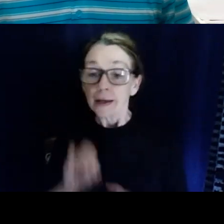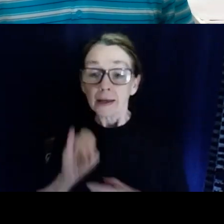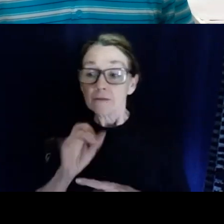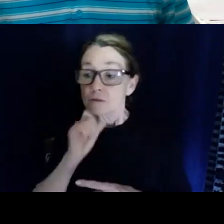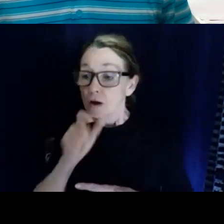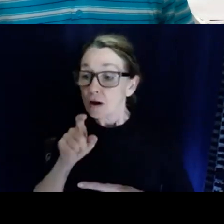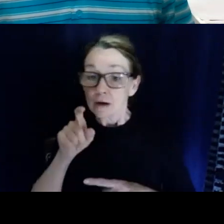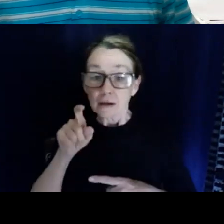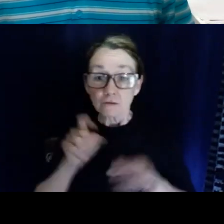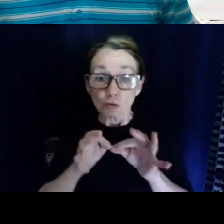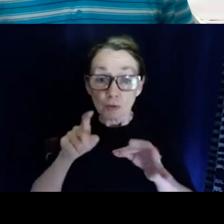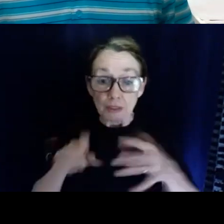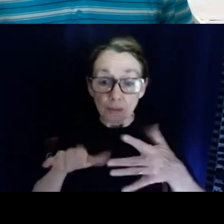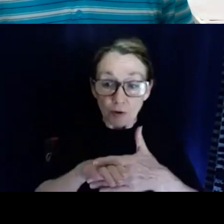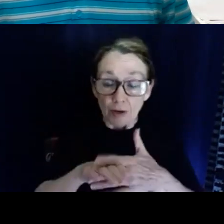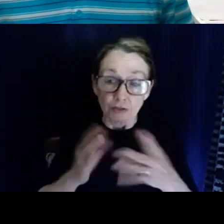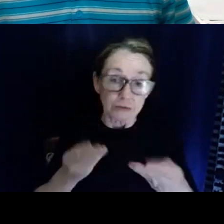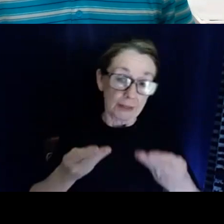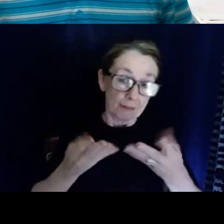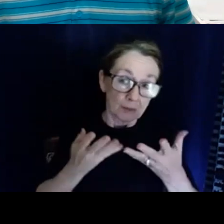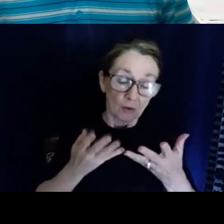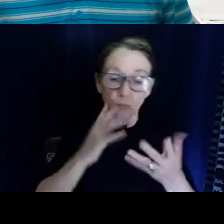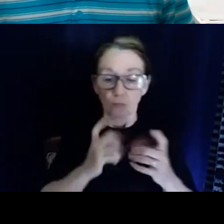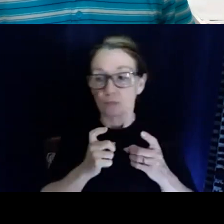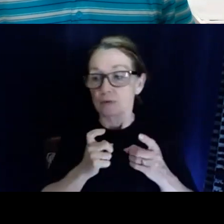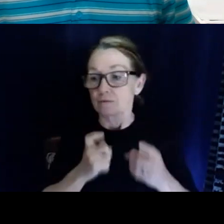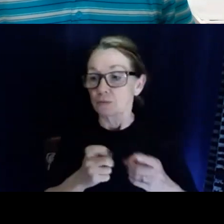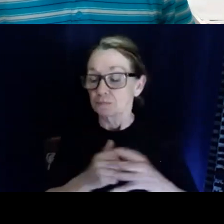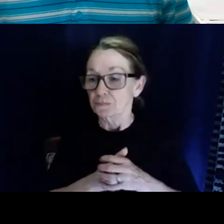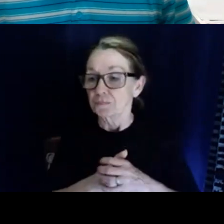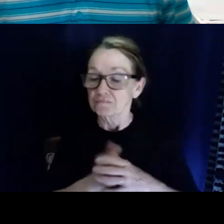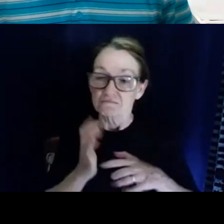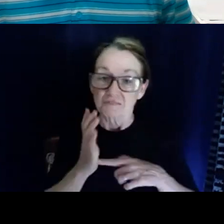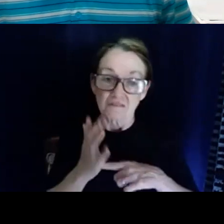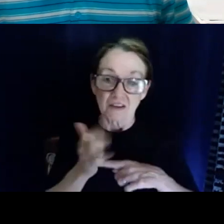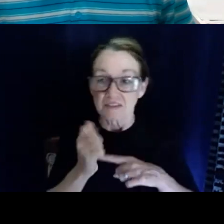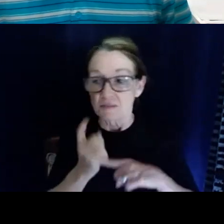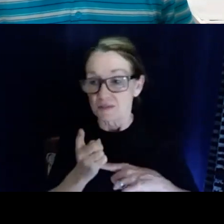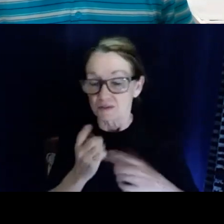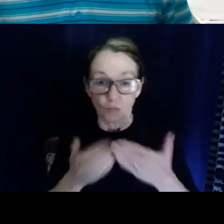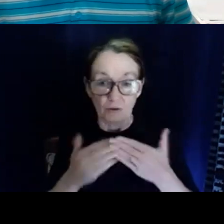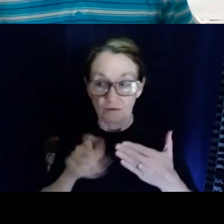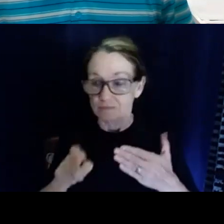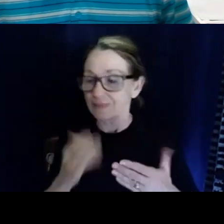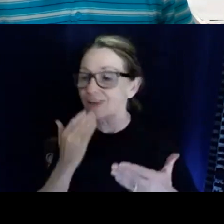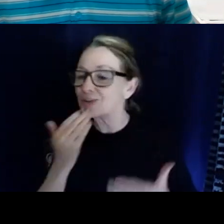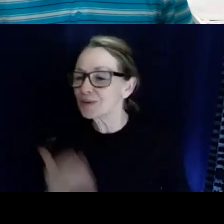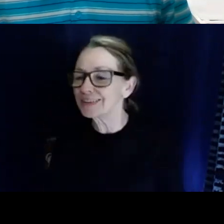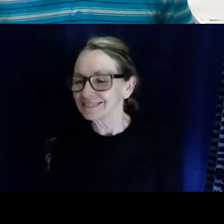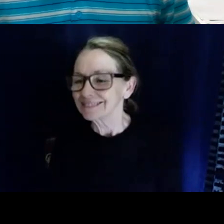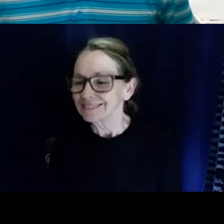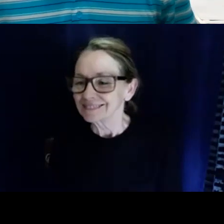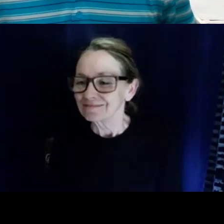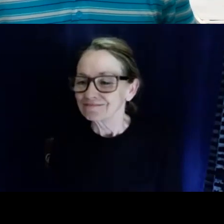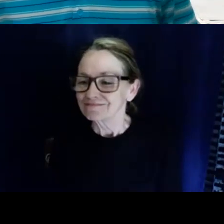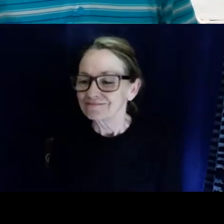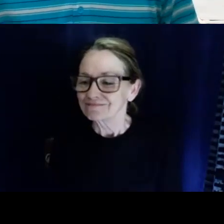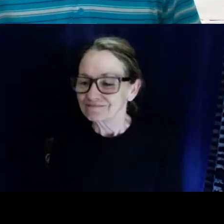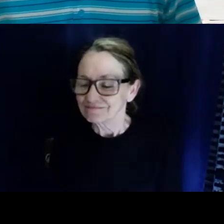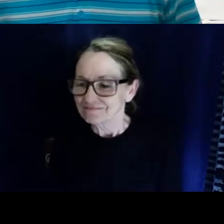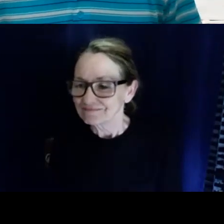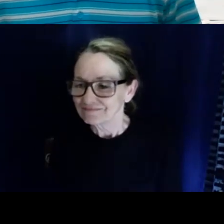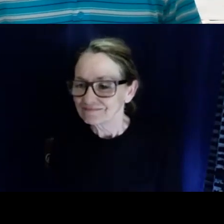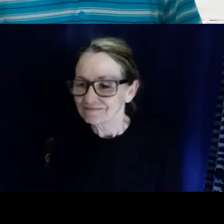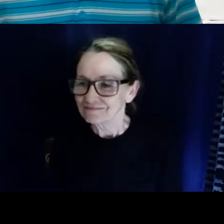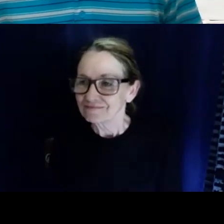I BELIEVE WE'RE JUST WAITING FOR SIMON. I DON'T MIND IF YOU WANT TO GO AHEAD. I'M SURE SIMON WILL JOIN US.